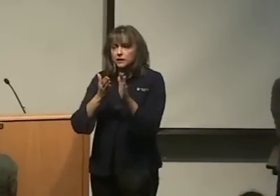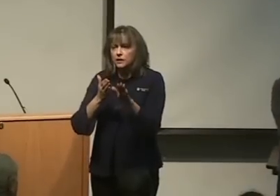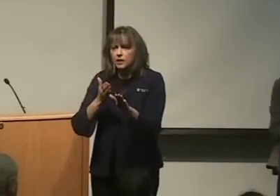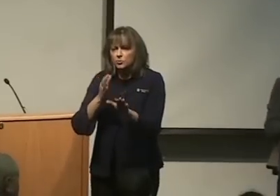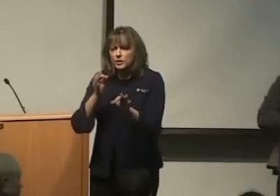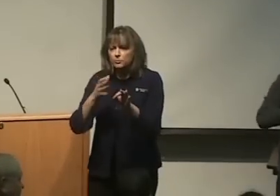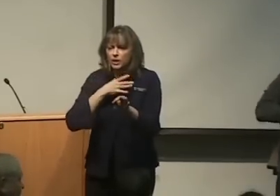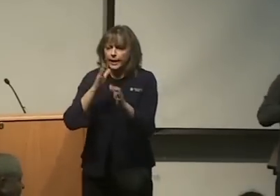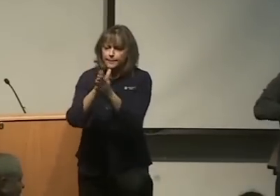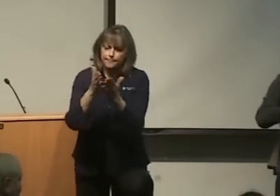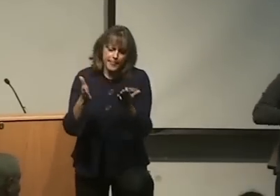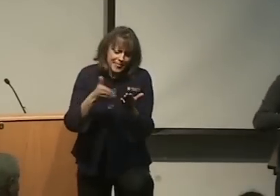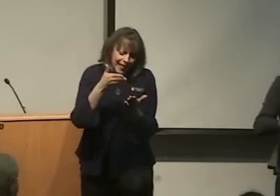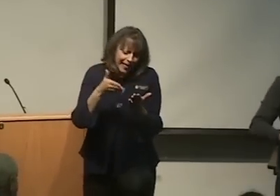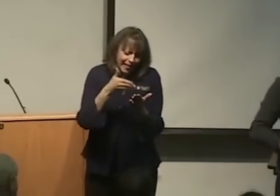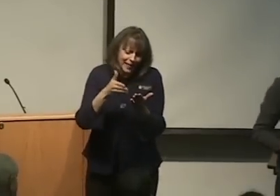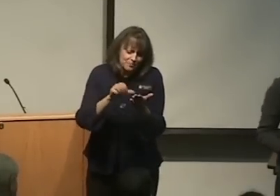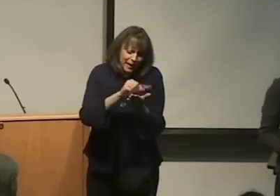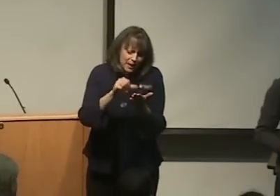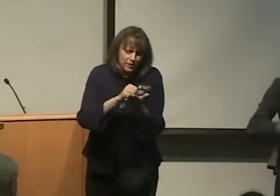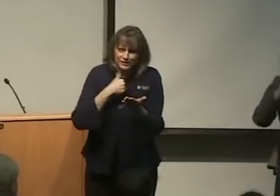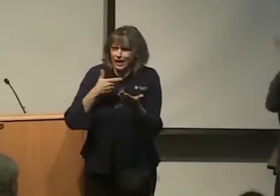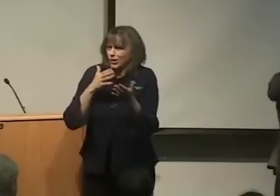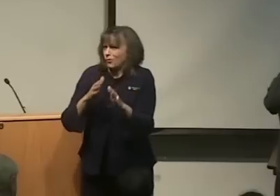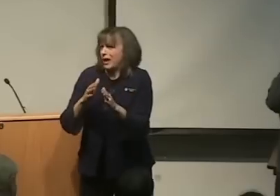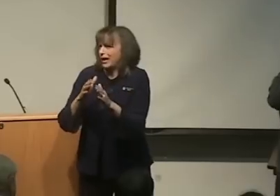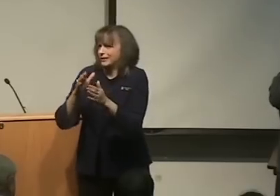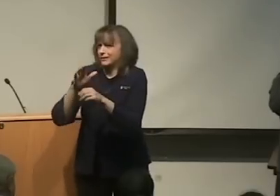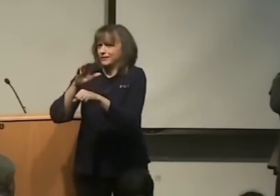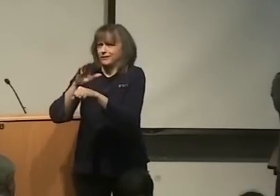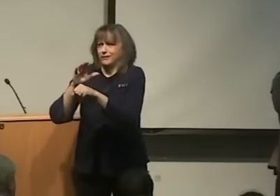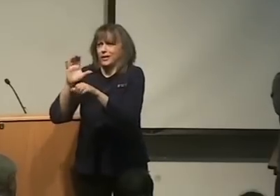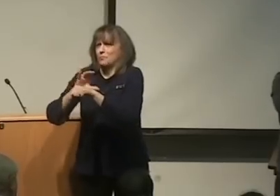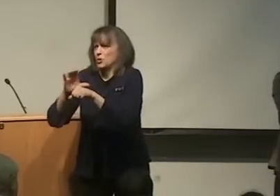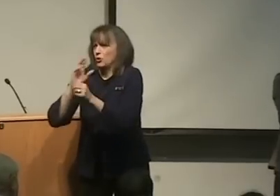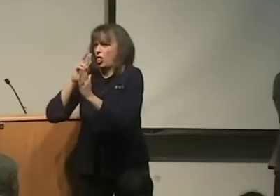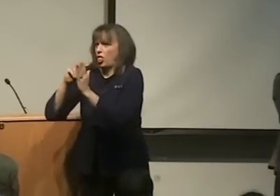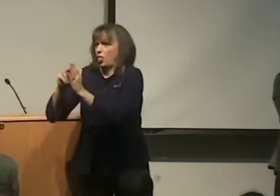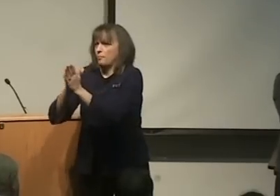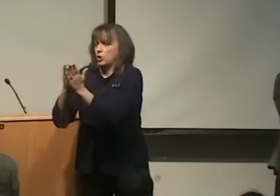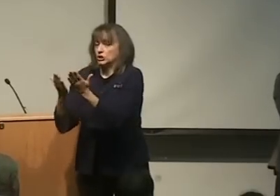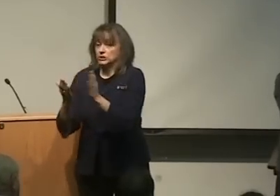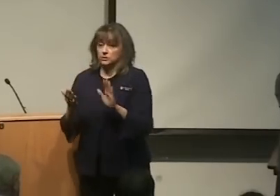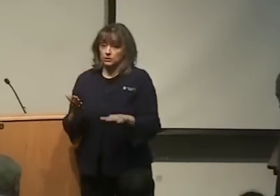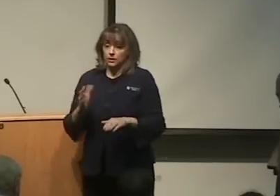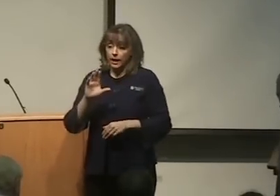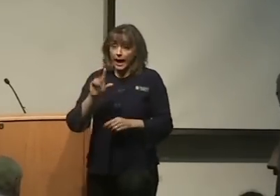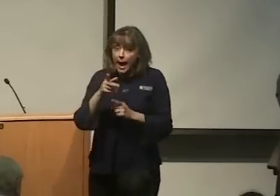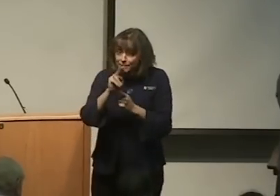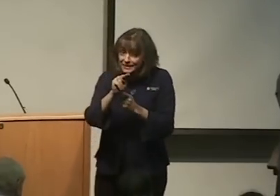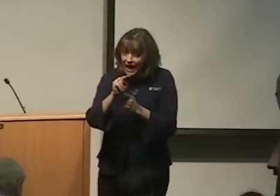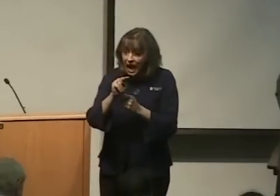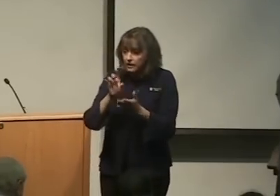on some electronic thing. Amazon. Borders actually outsourced its online book